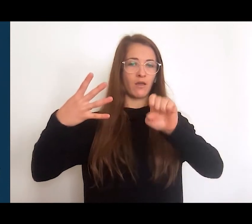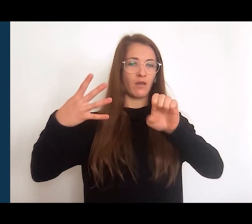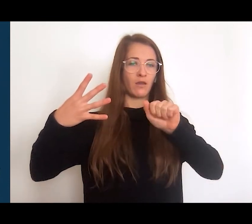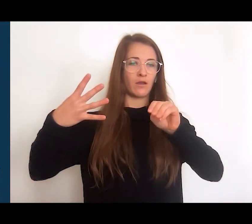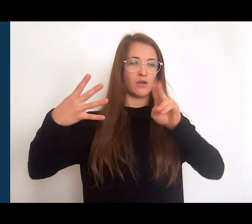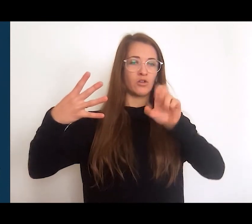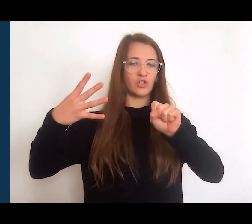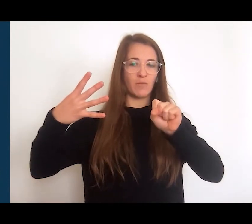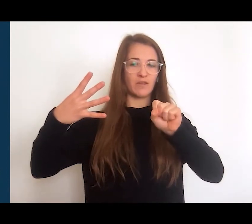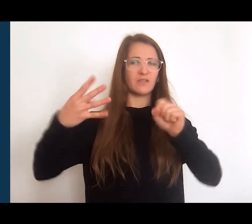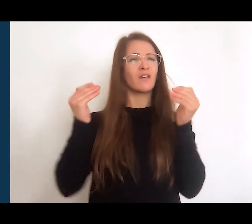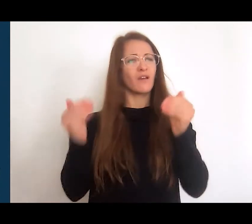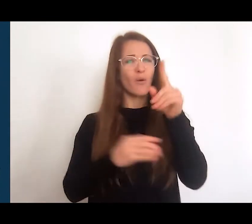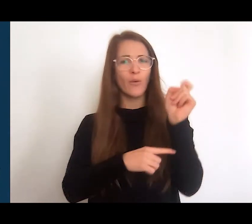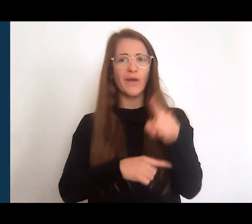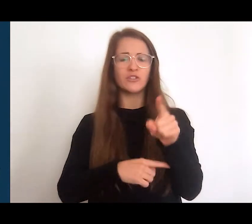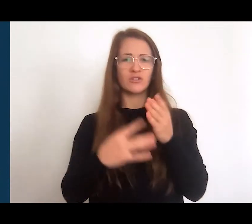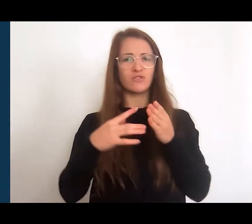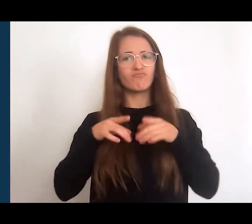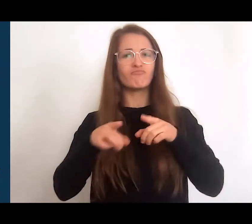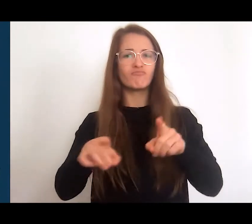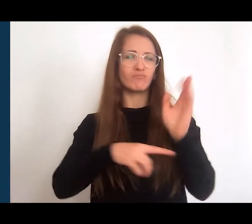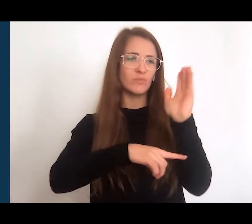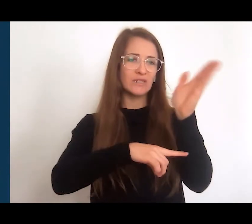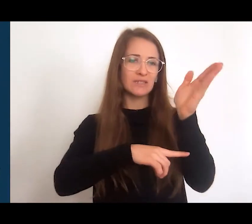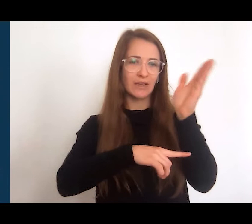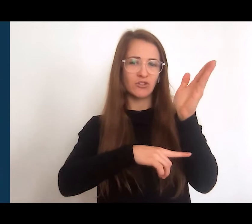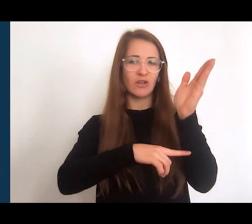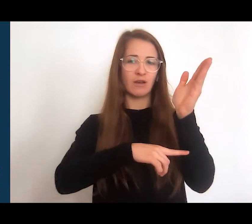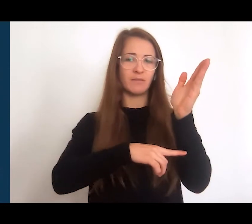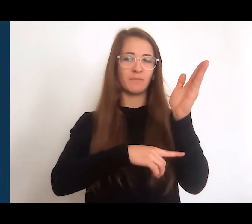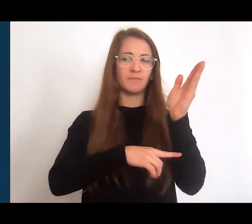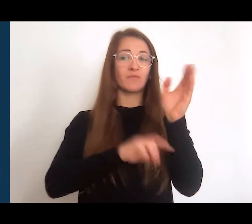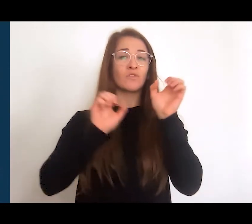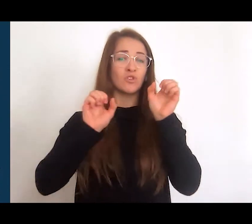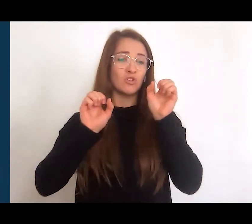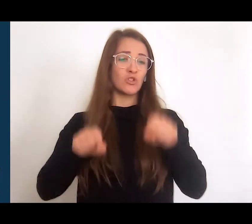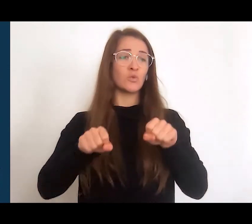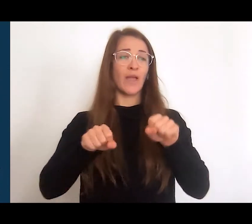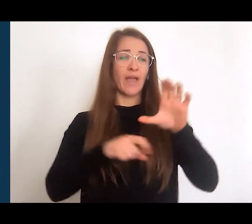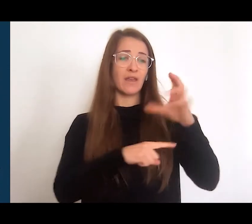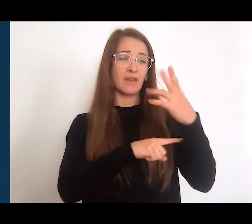VIRGINIA ANDERSON AND CARLA PEREZ AND SEAMUS CUNNINGHAM.